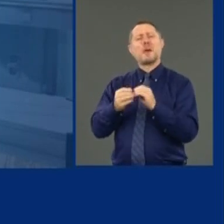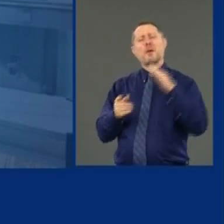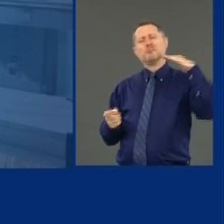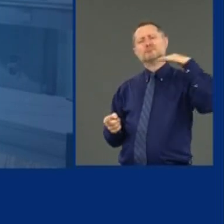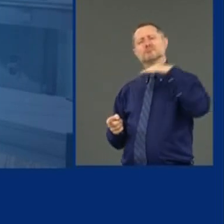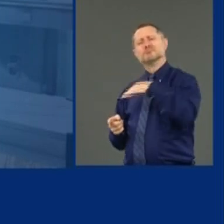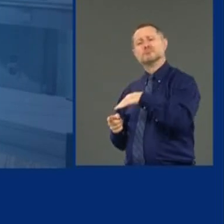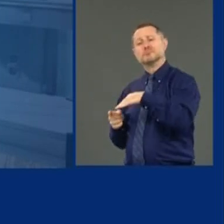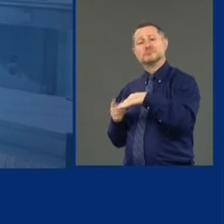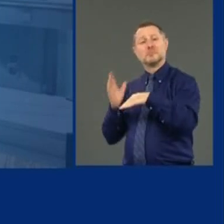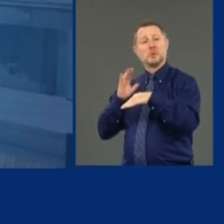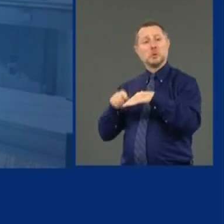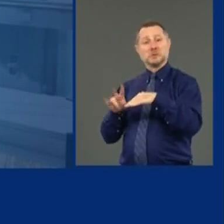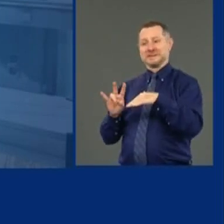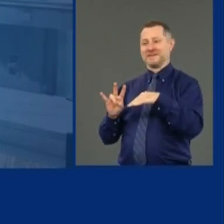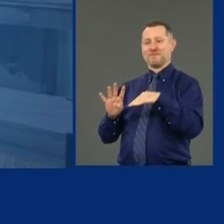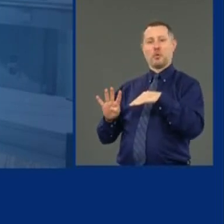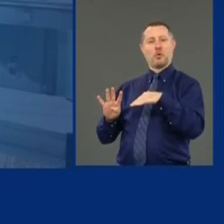THE NUMBER OF DEATHS CONTINUES